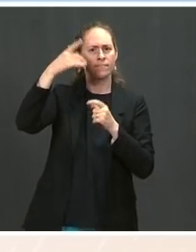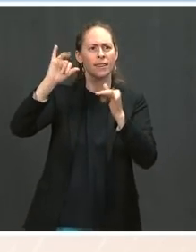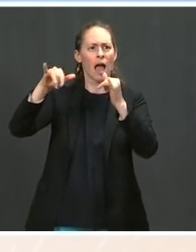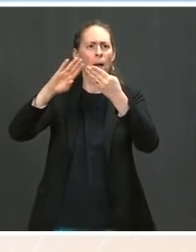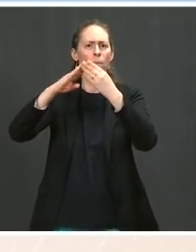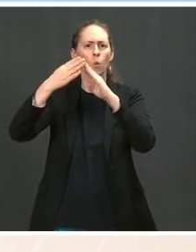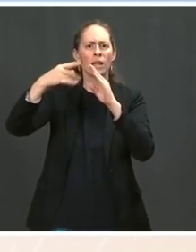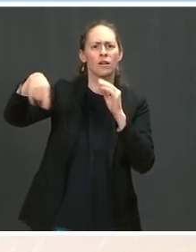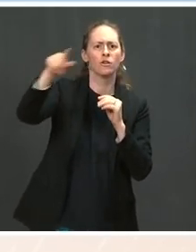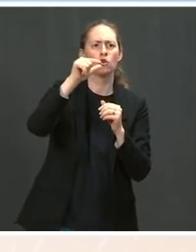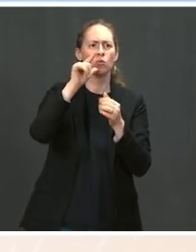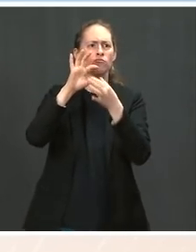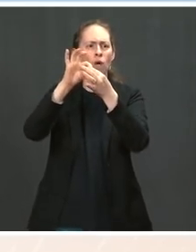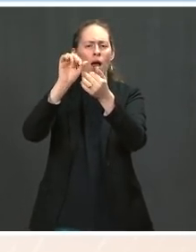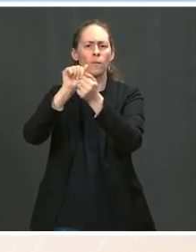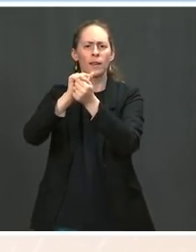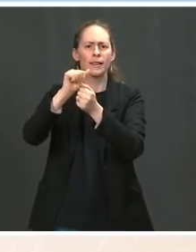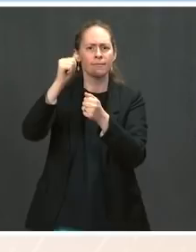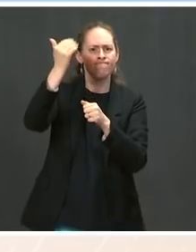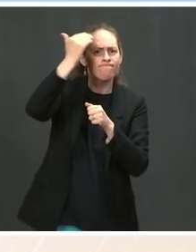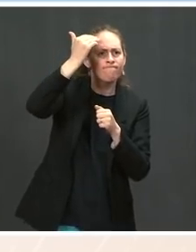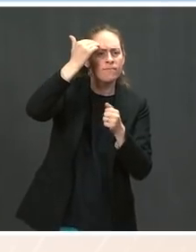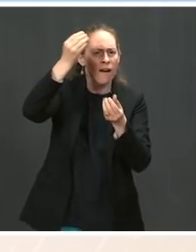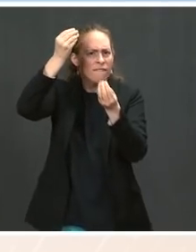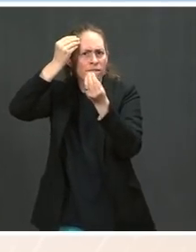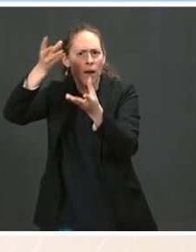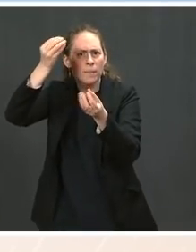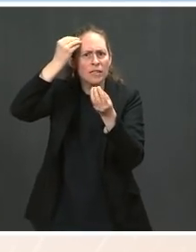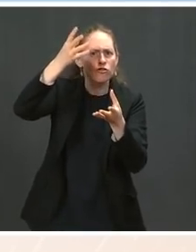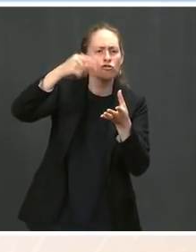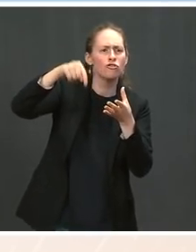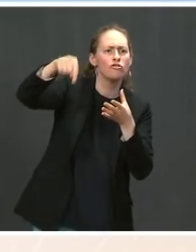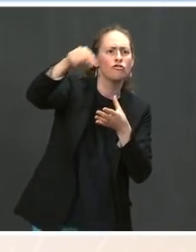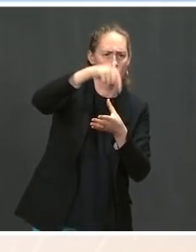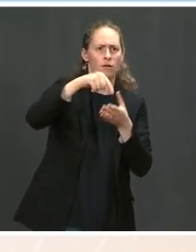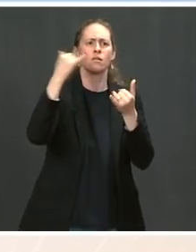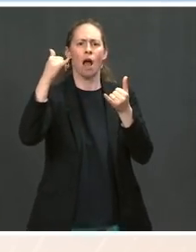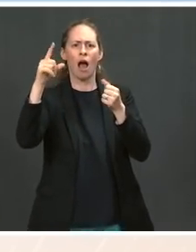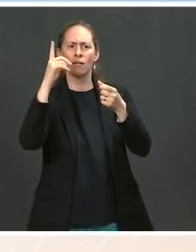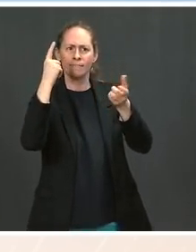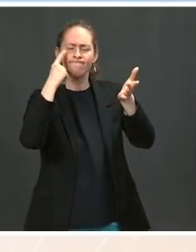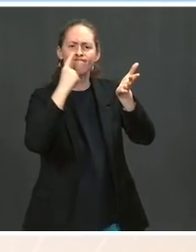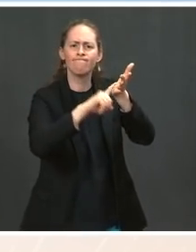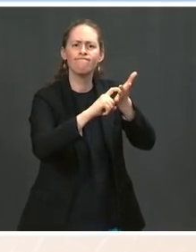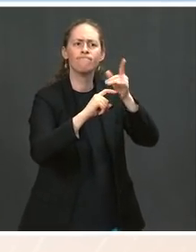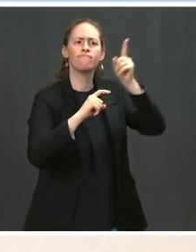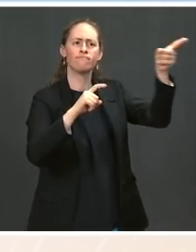if the coalition withdraws its support. So what plans does the administration have to prevent this from happening